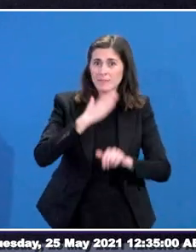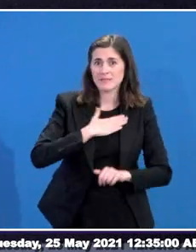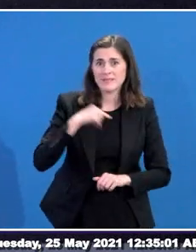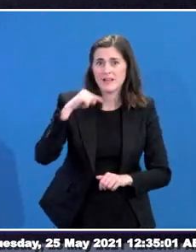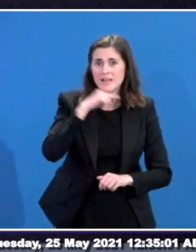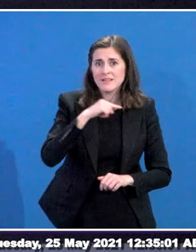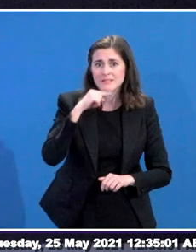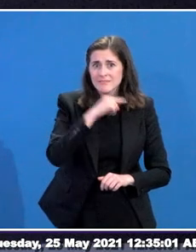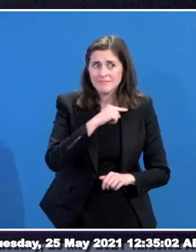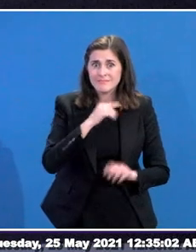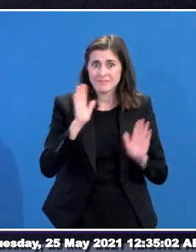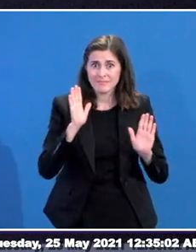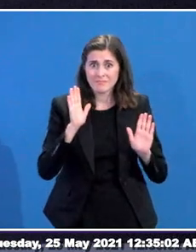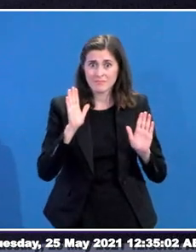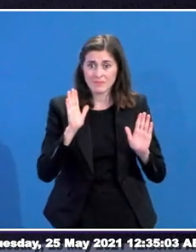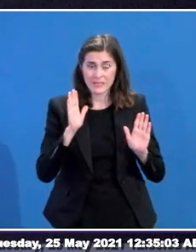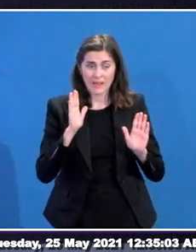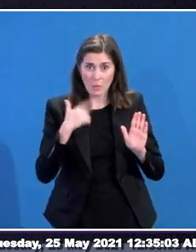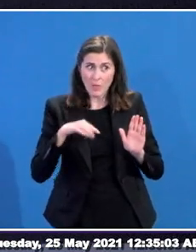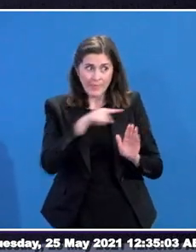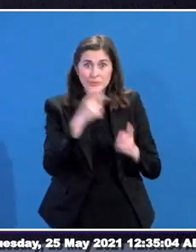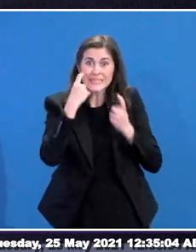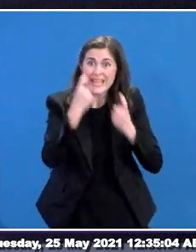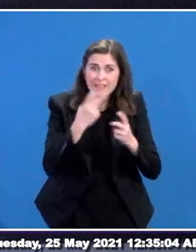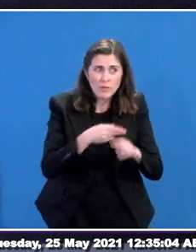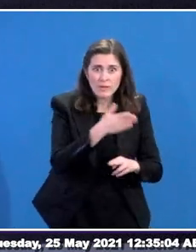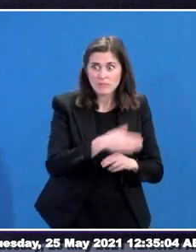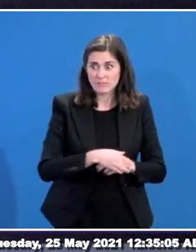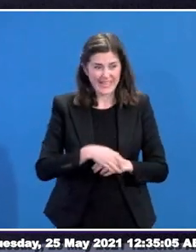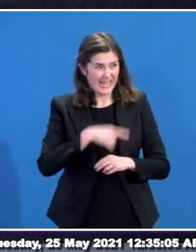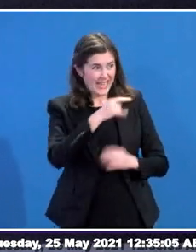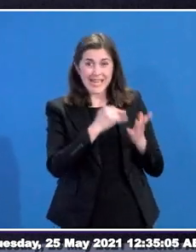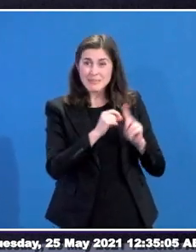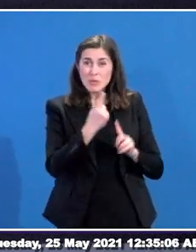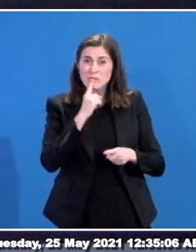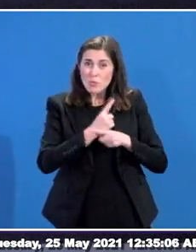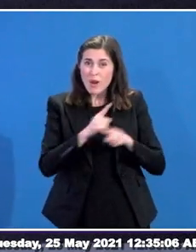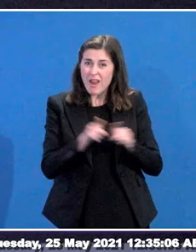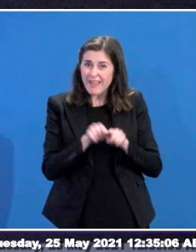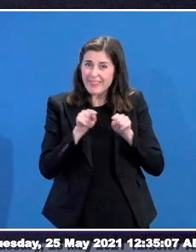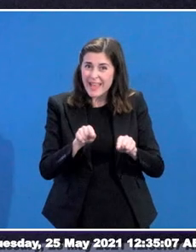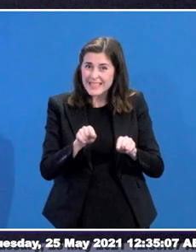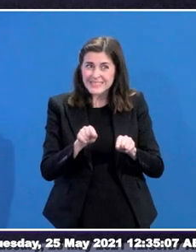look after them, to care for them. And how can something like this come up from the mouth of the person who